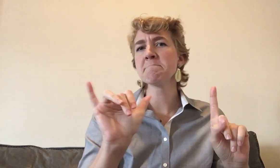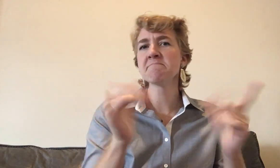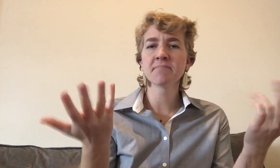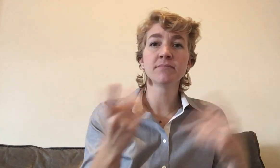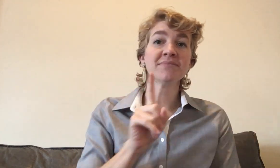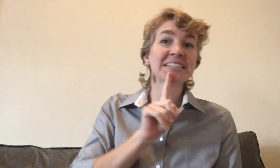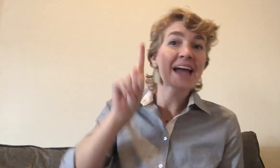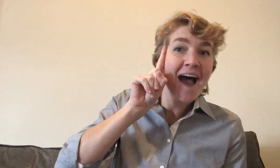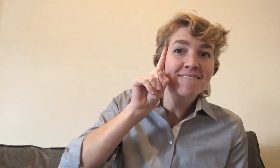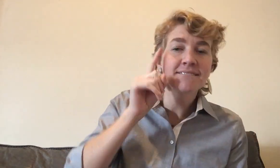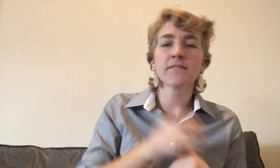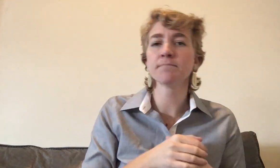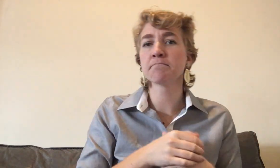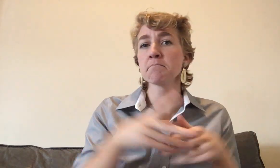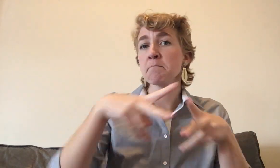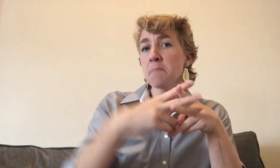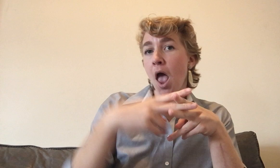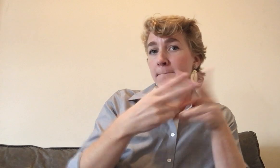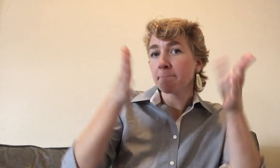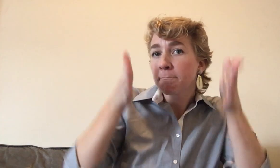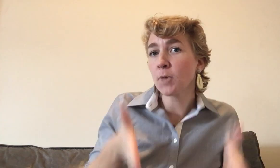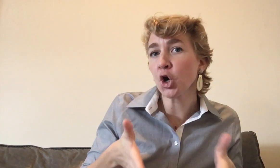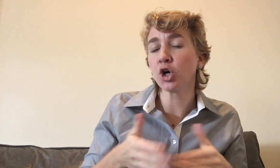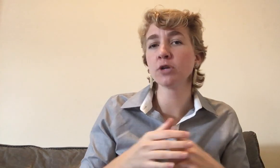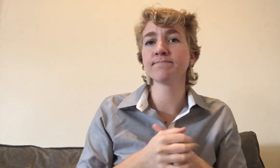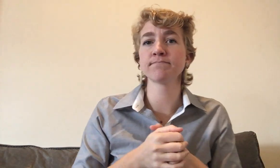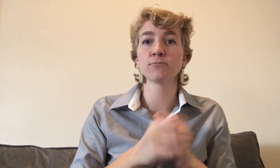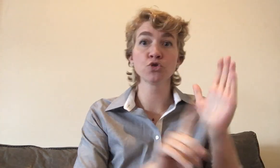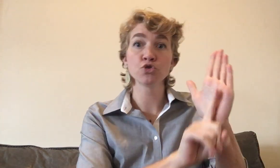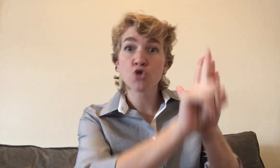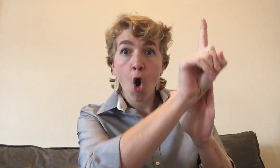such as 'deaf', 'plumber', or 'tall'.